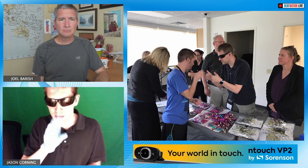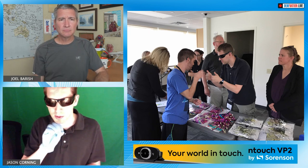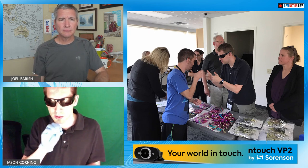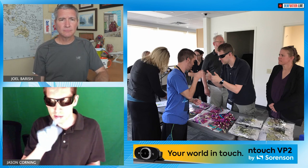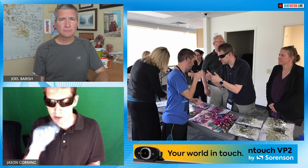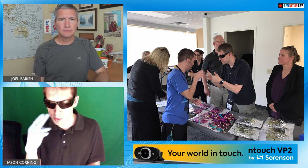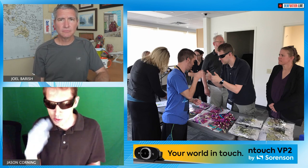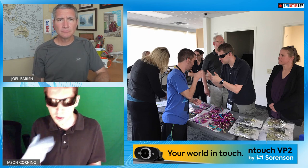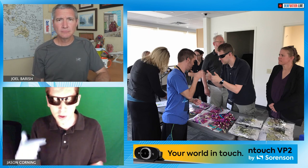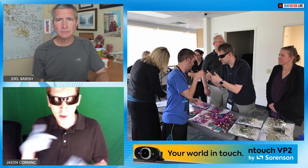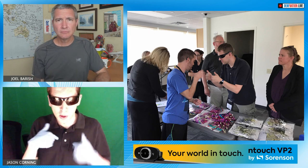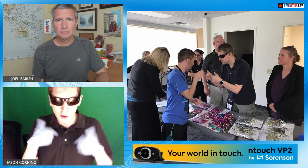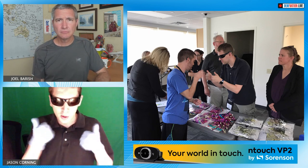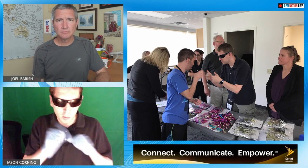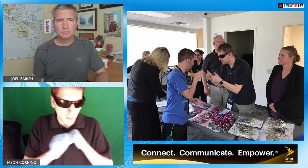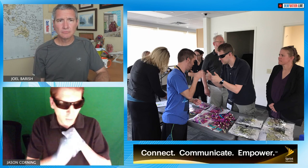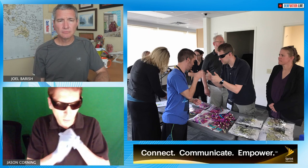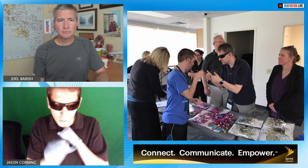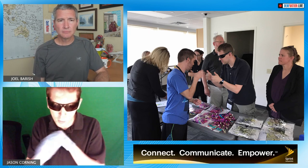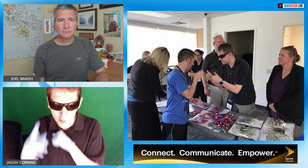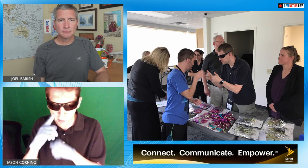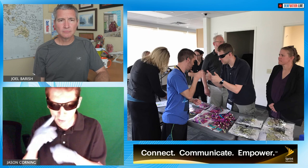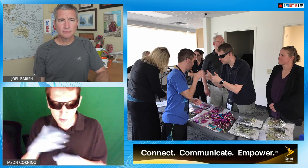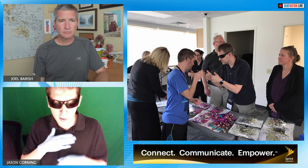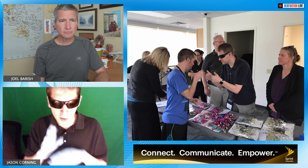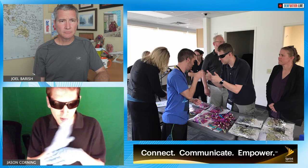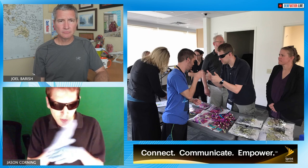this is a booth to advertise for our business